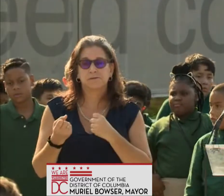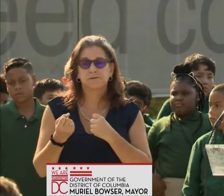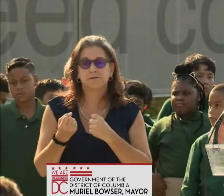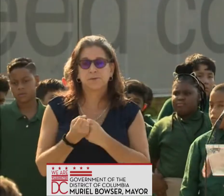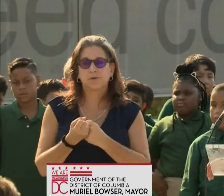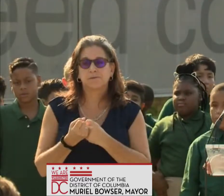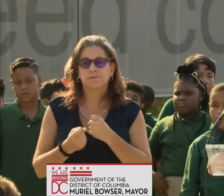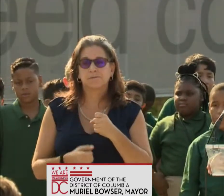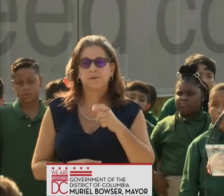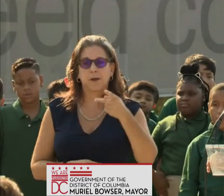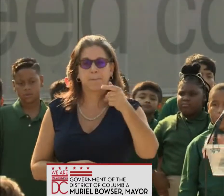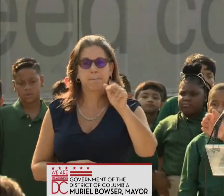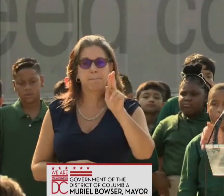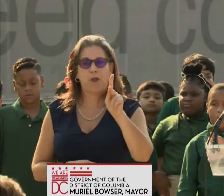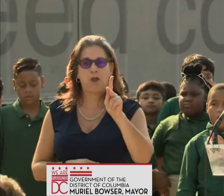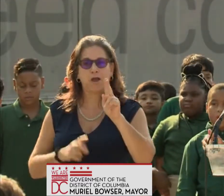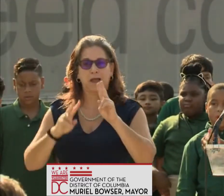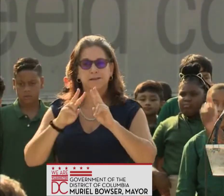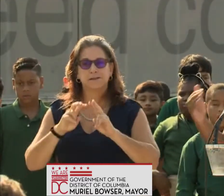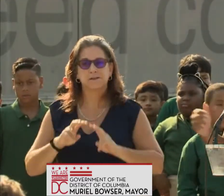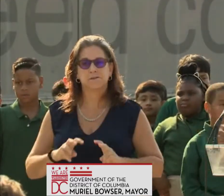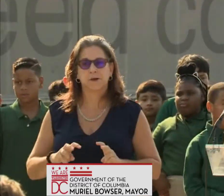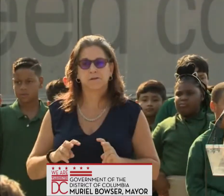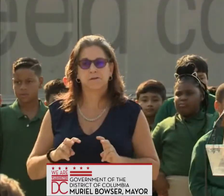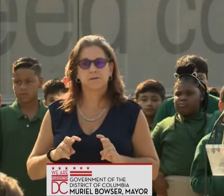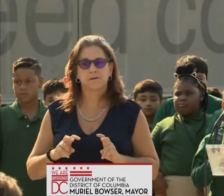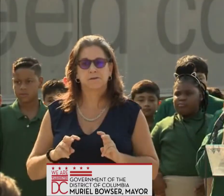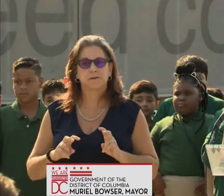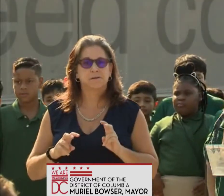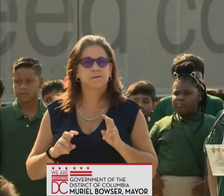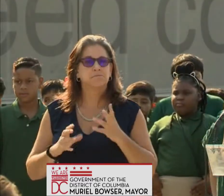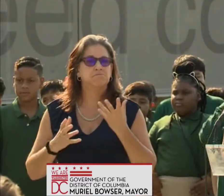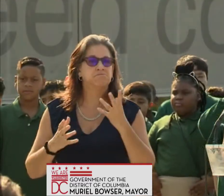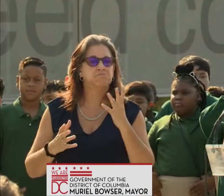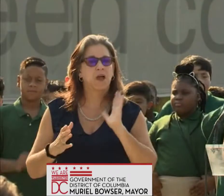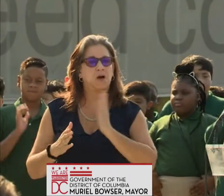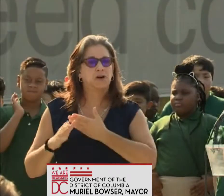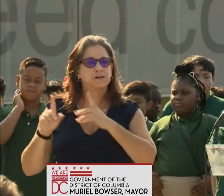our test to make sure arts students are on track to be college and career ready